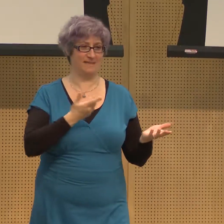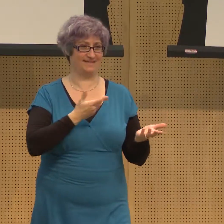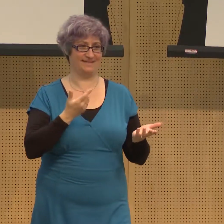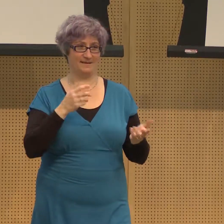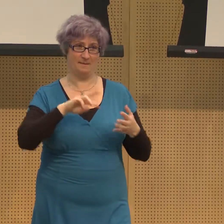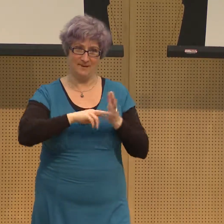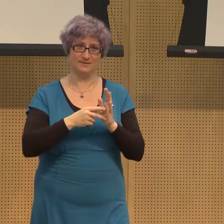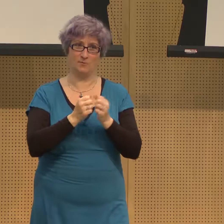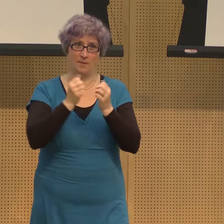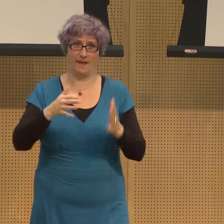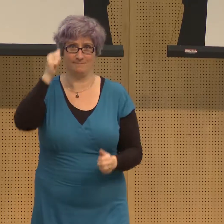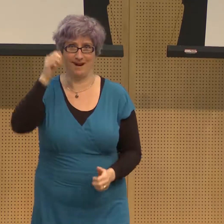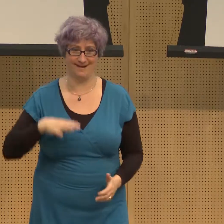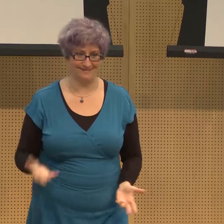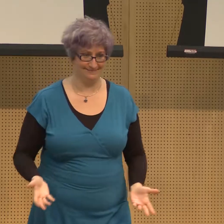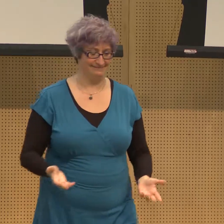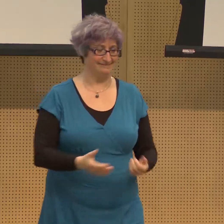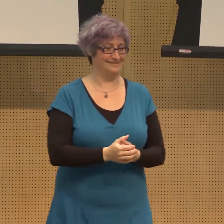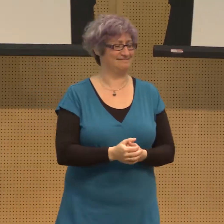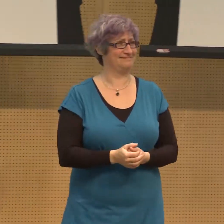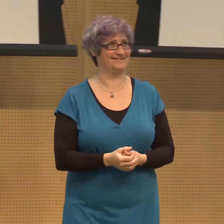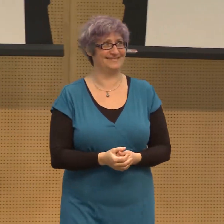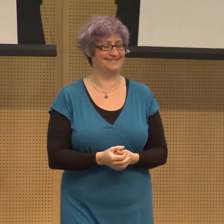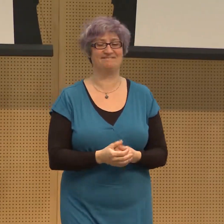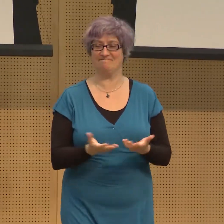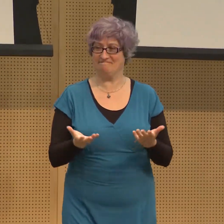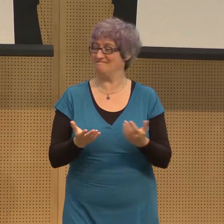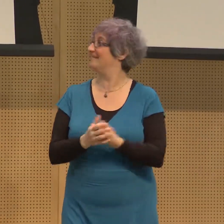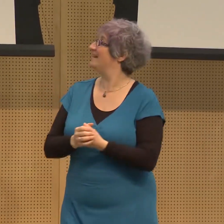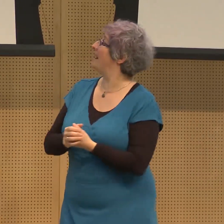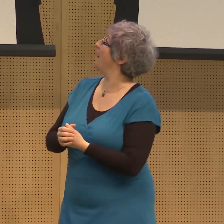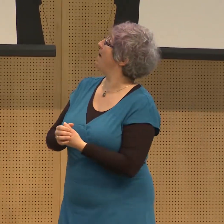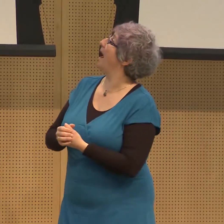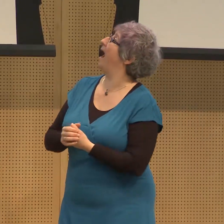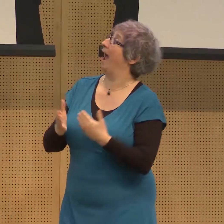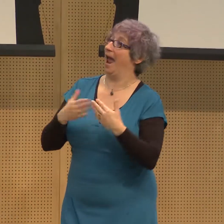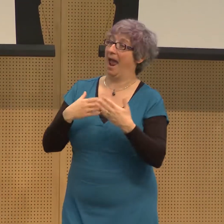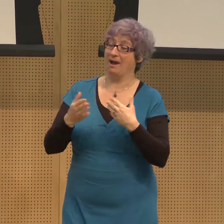There's more than one of us. But they meant why were we driving without men.